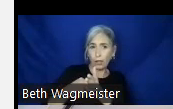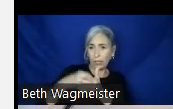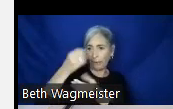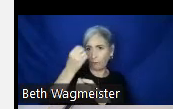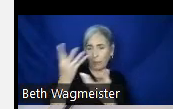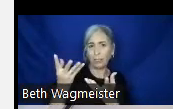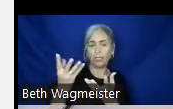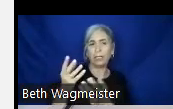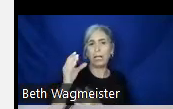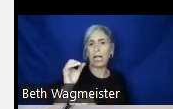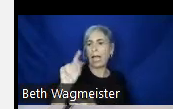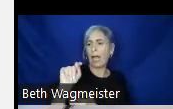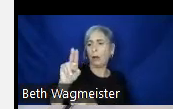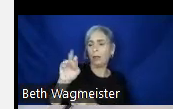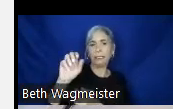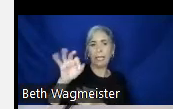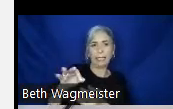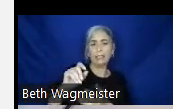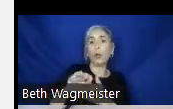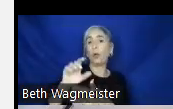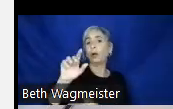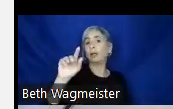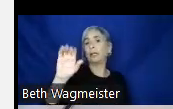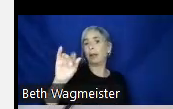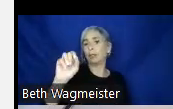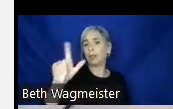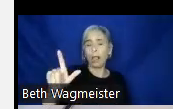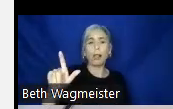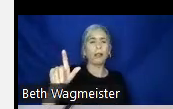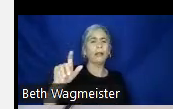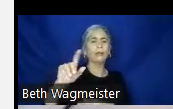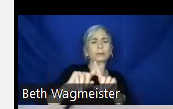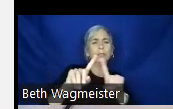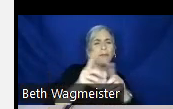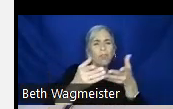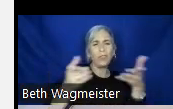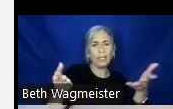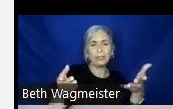text for images in the carousel. Labels for form fields. Different things. It might sound trivial,